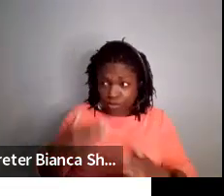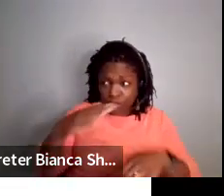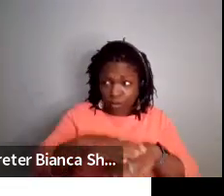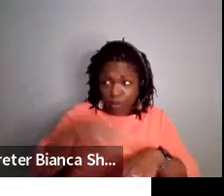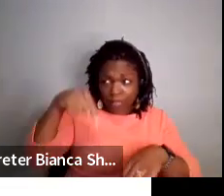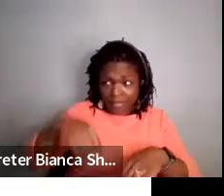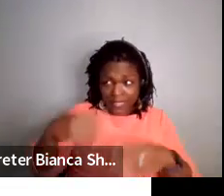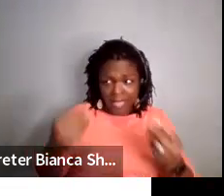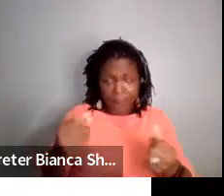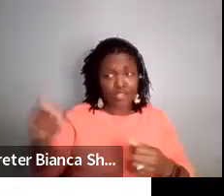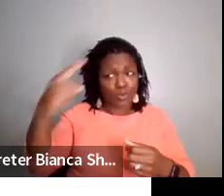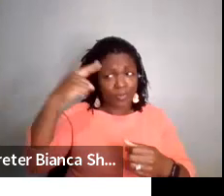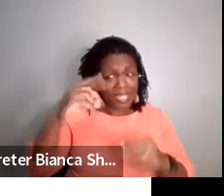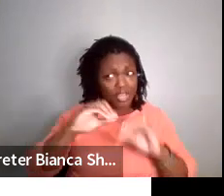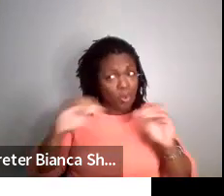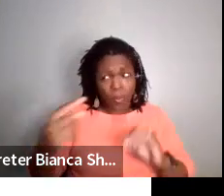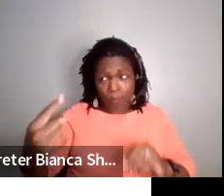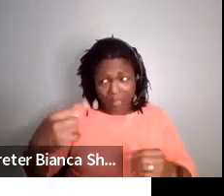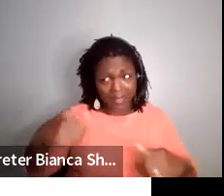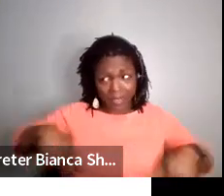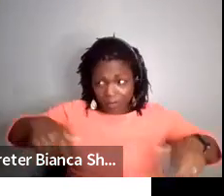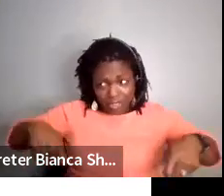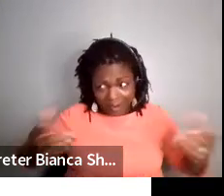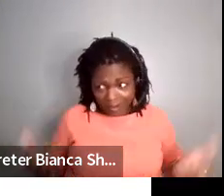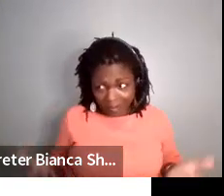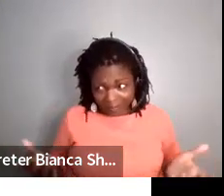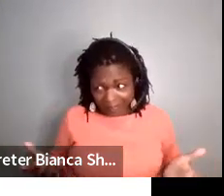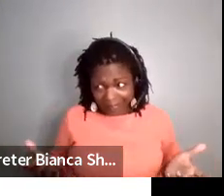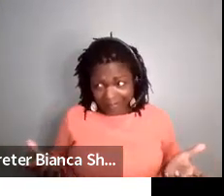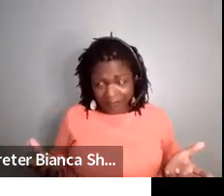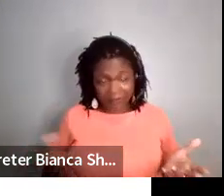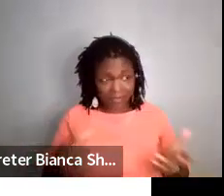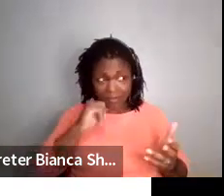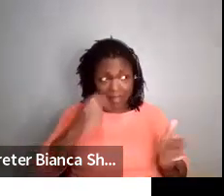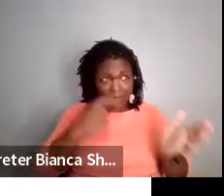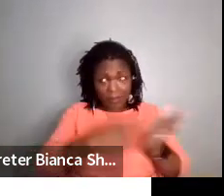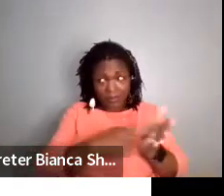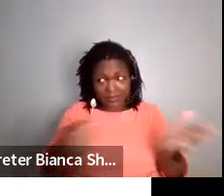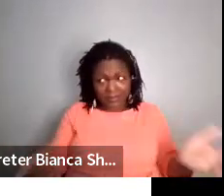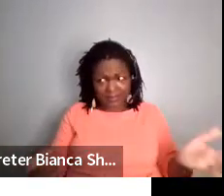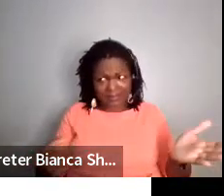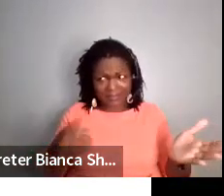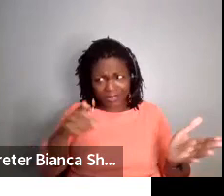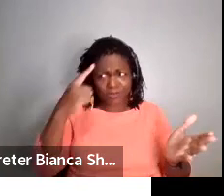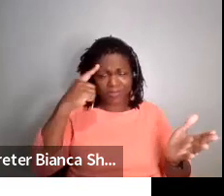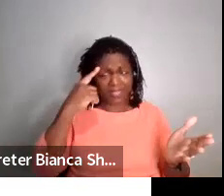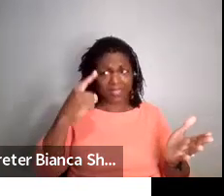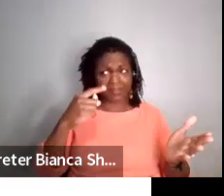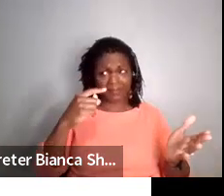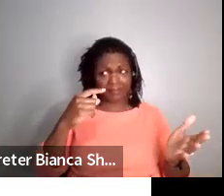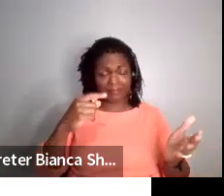Do you really believe that, Have you, I mean, Did you not notice, or do you think they are just not there?